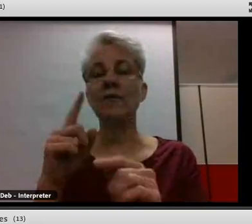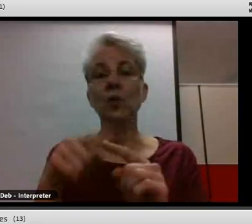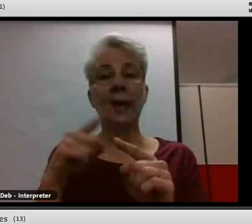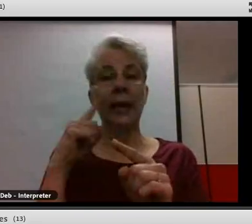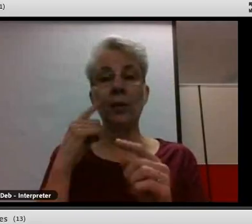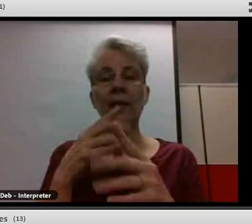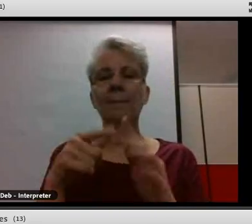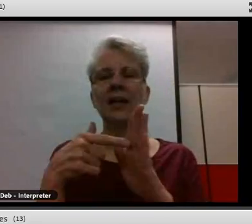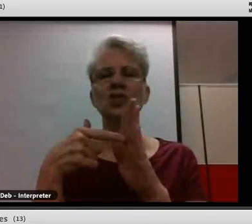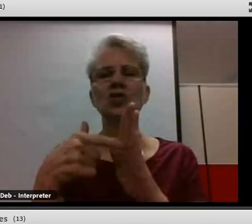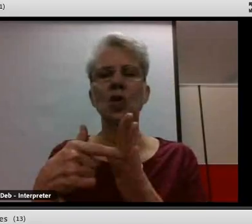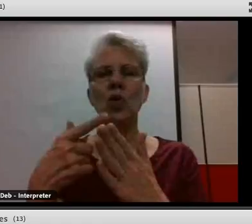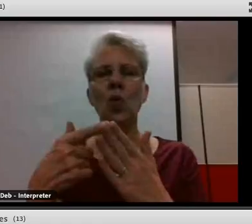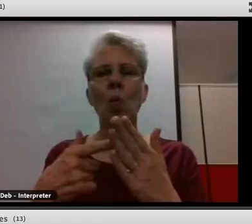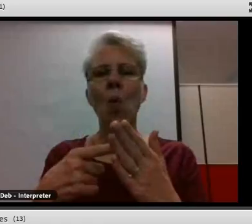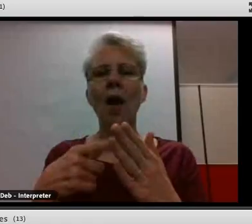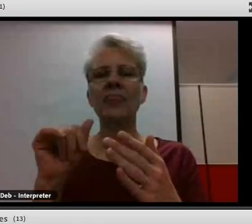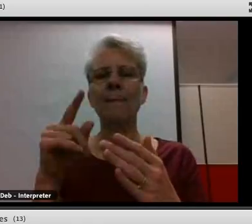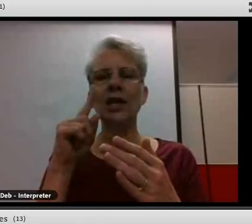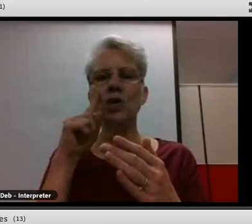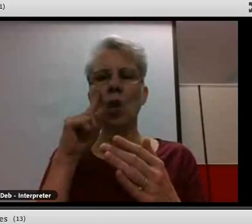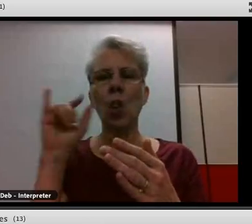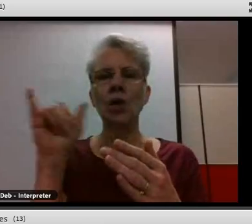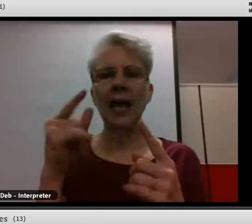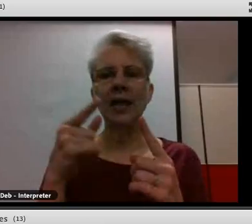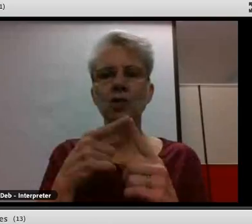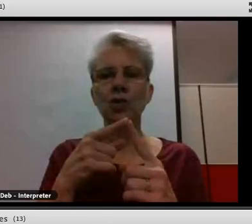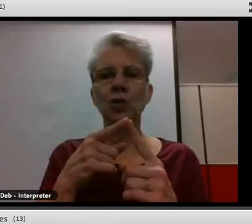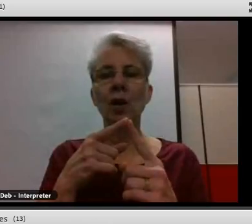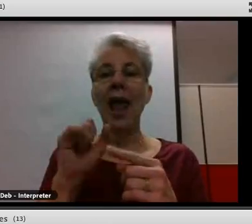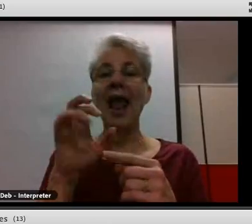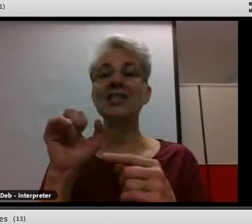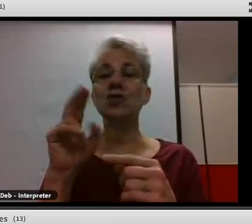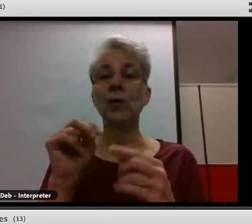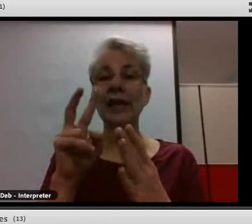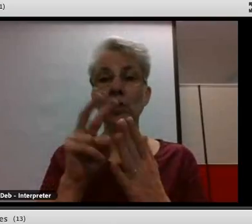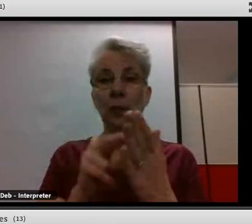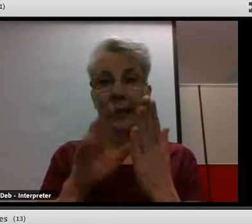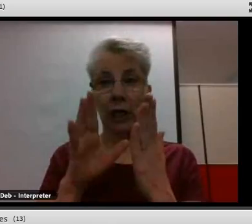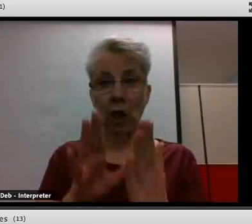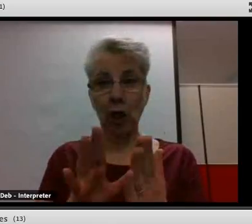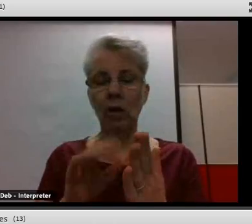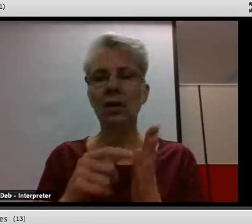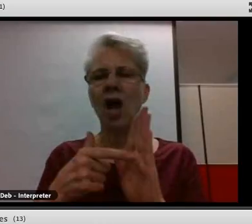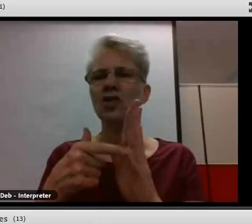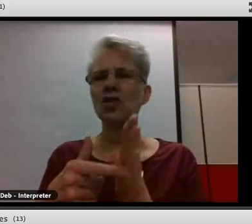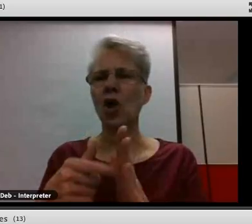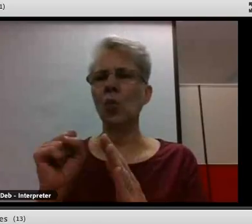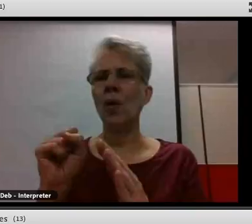Okay. So, again, why does it matter, and of course I don't want to belabor this point,